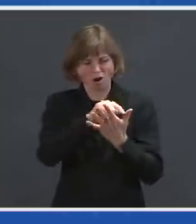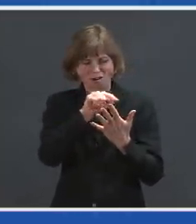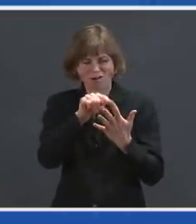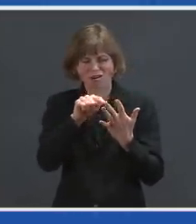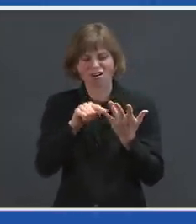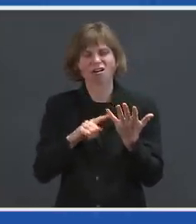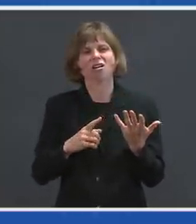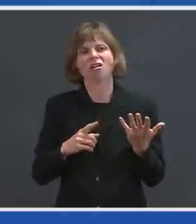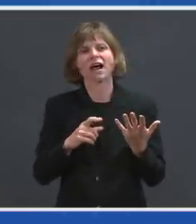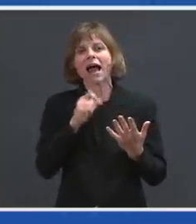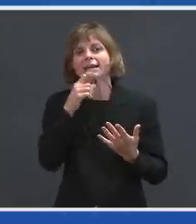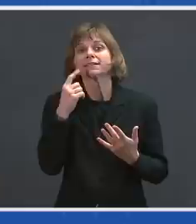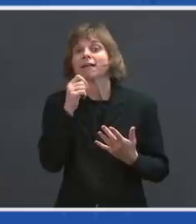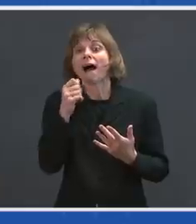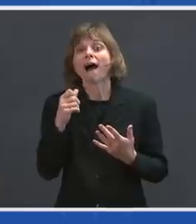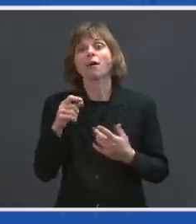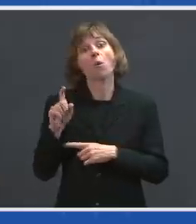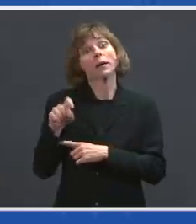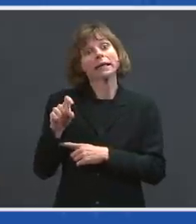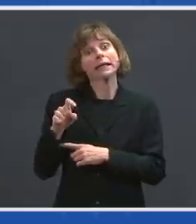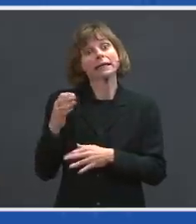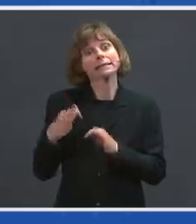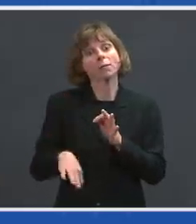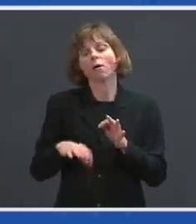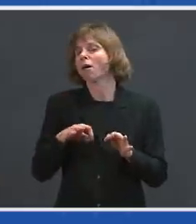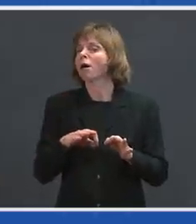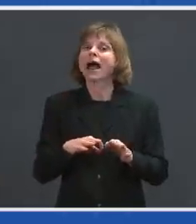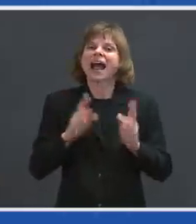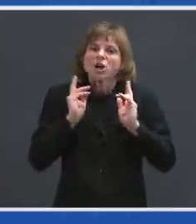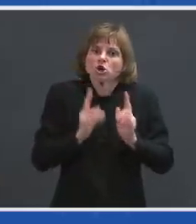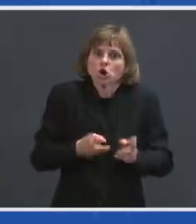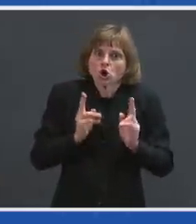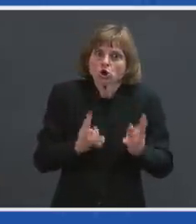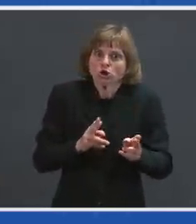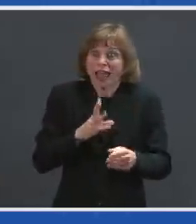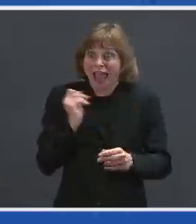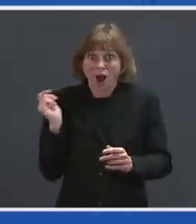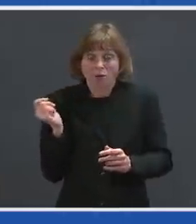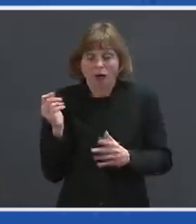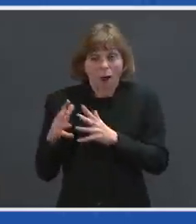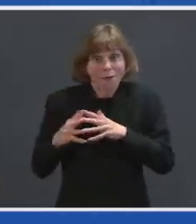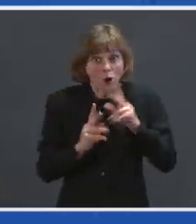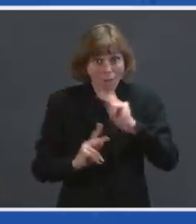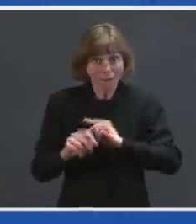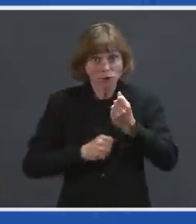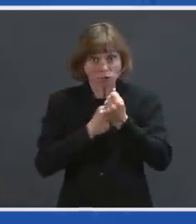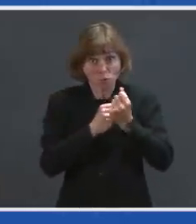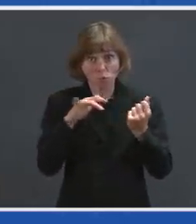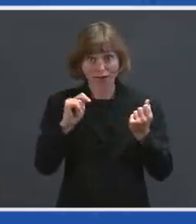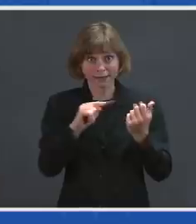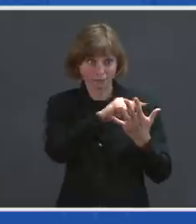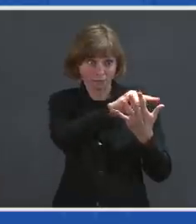and overwhelmingly supported by the people. It's good policy and it's good politics.